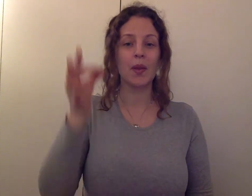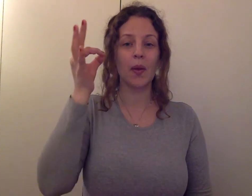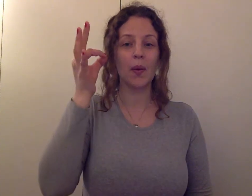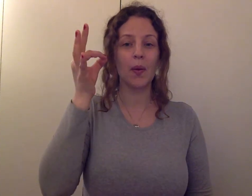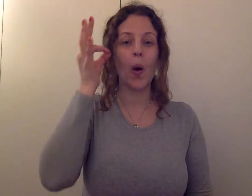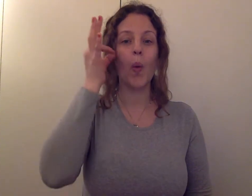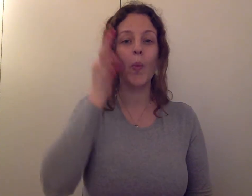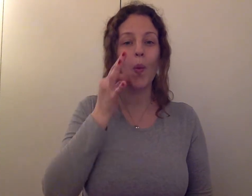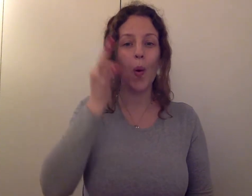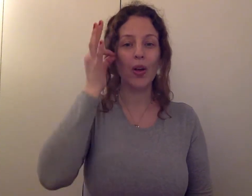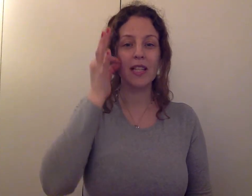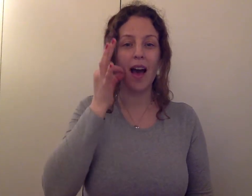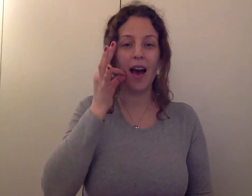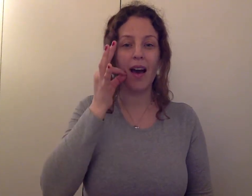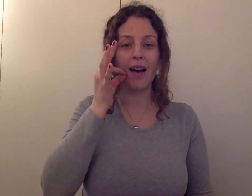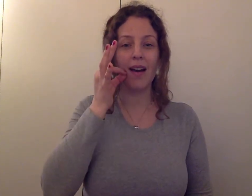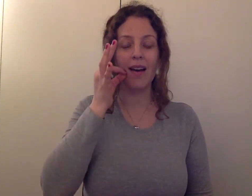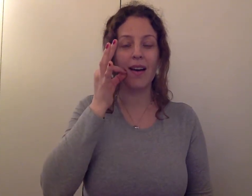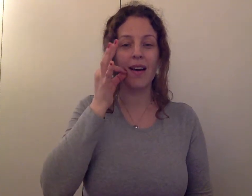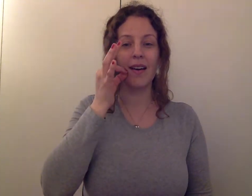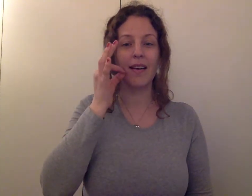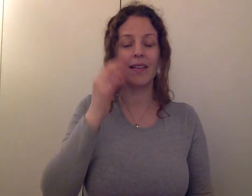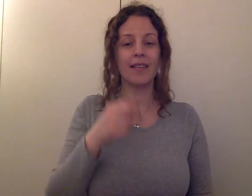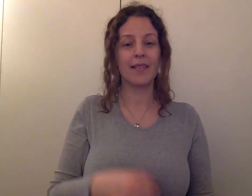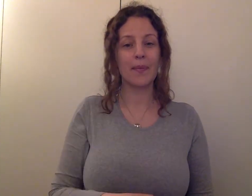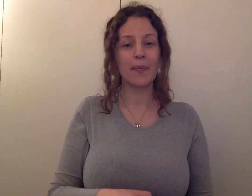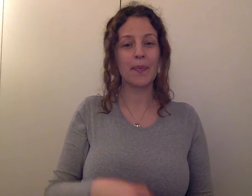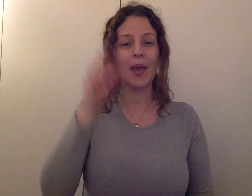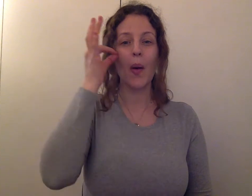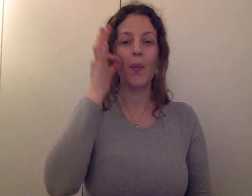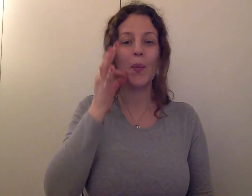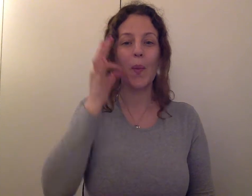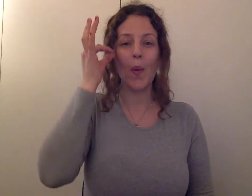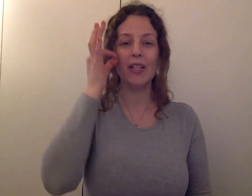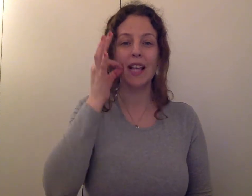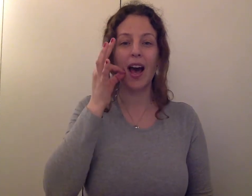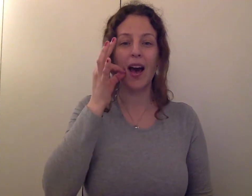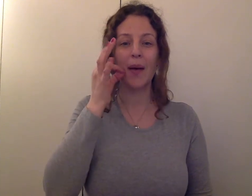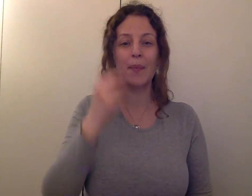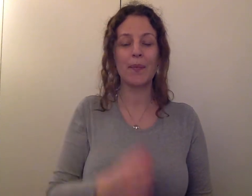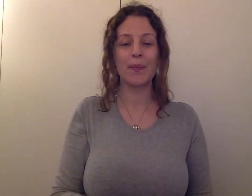WATER